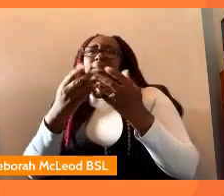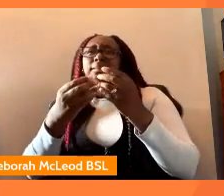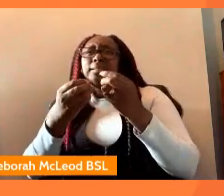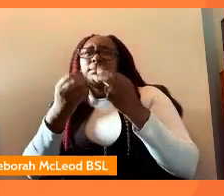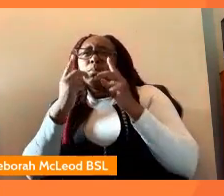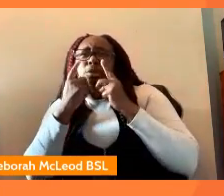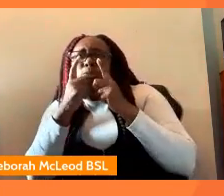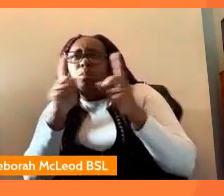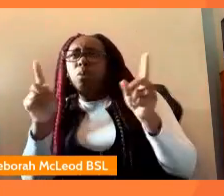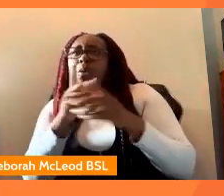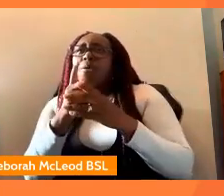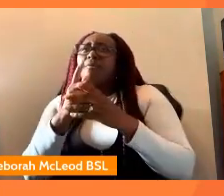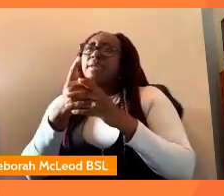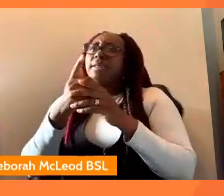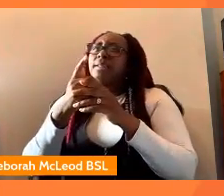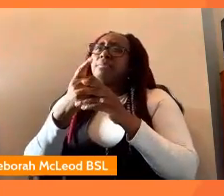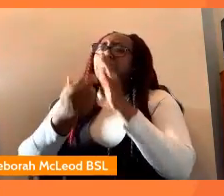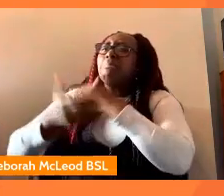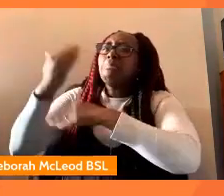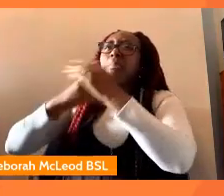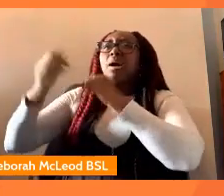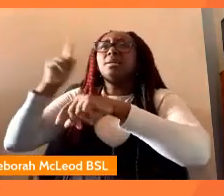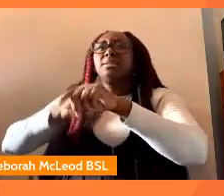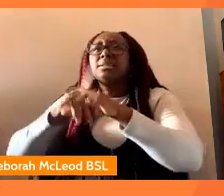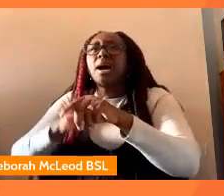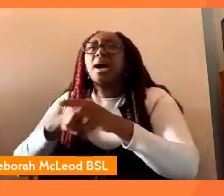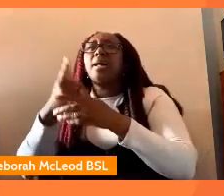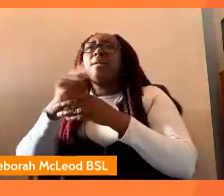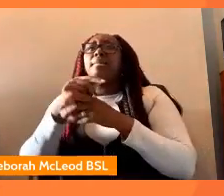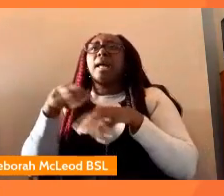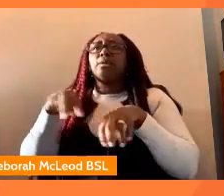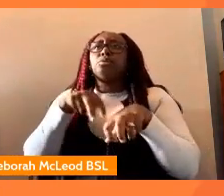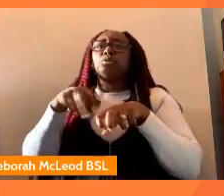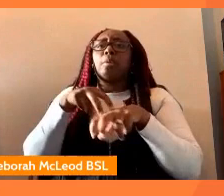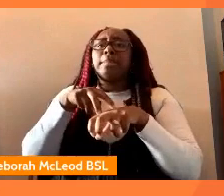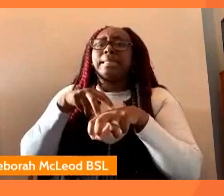pastimes like knobbly knee competitions.